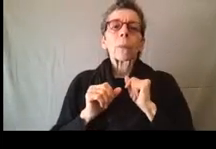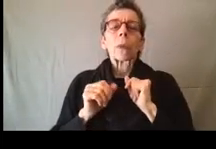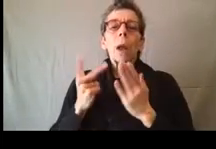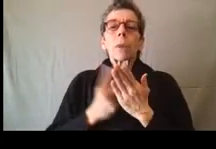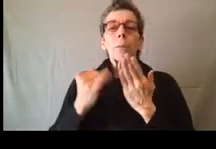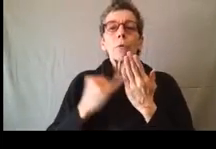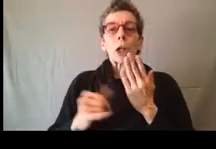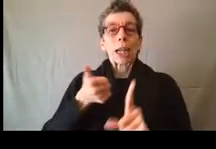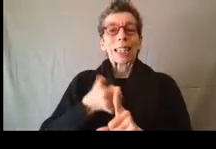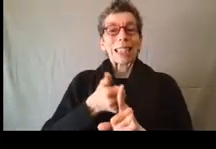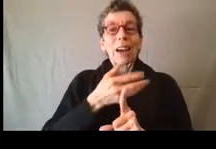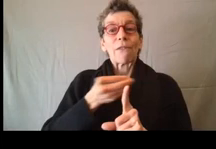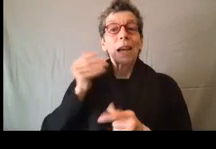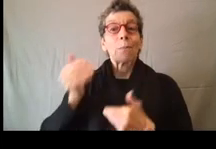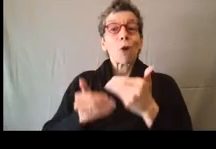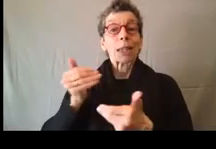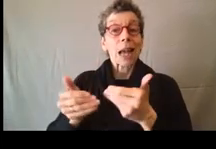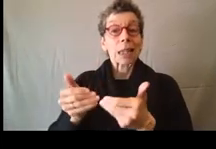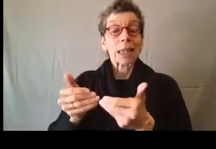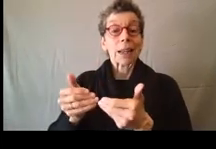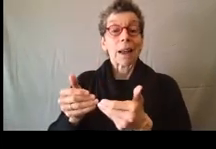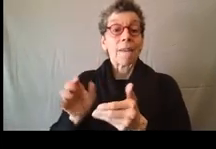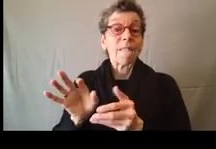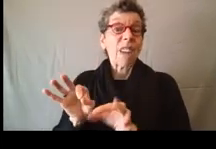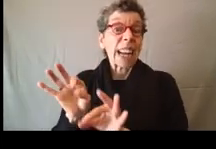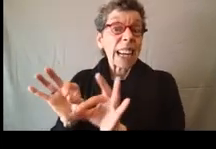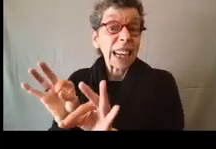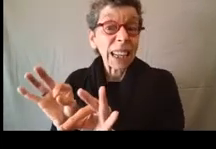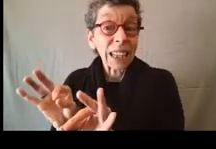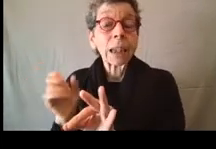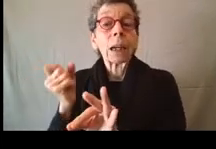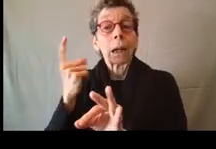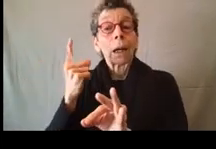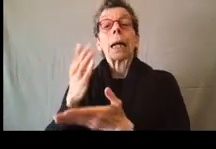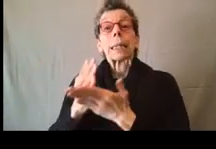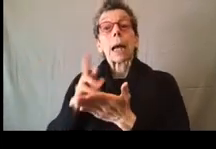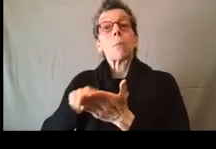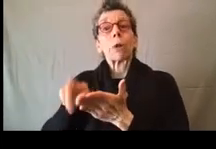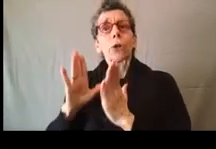and process findings, what happened was some researchers found more information than others